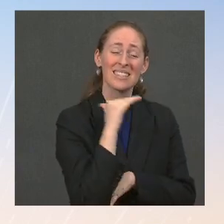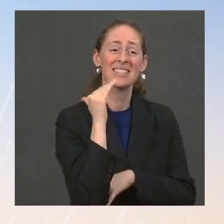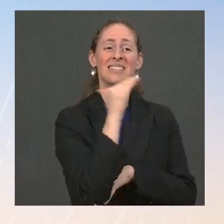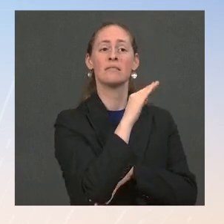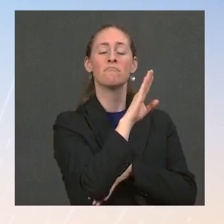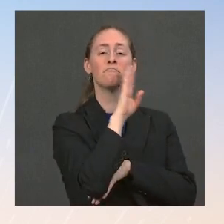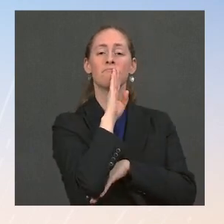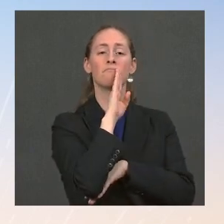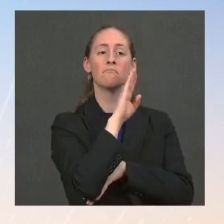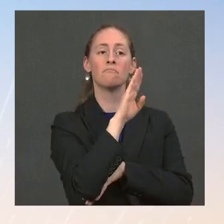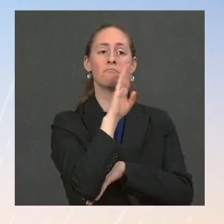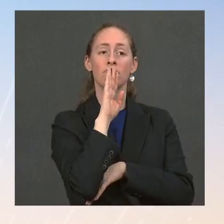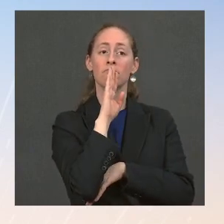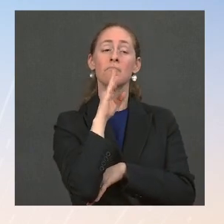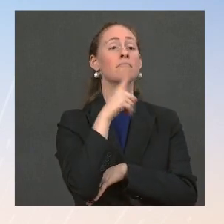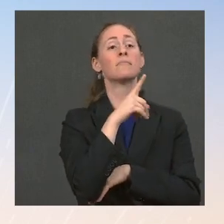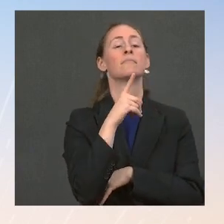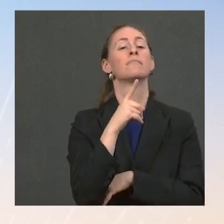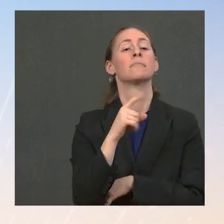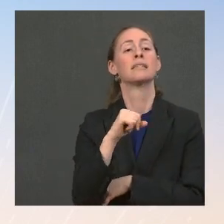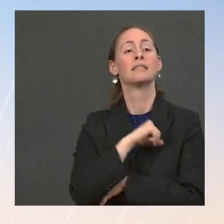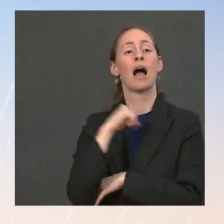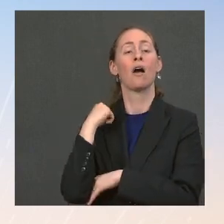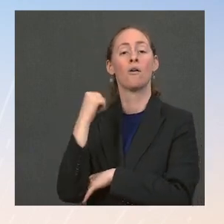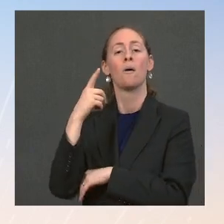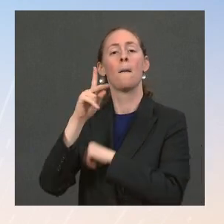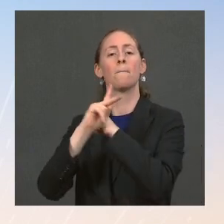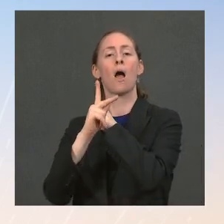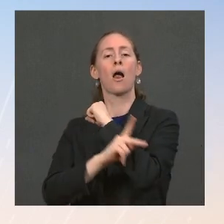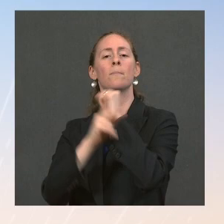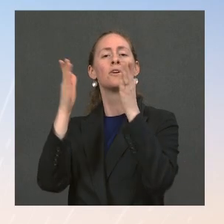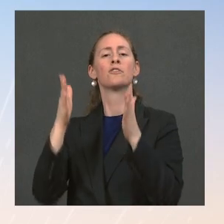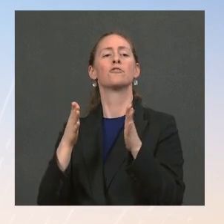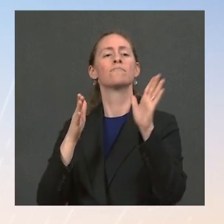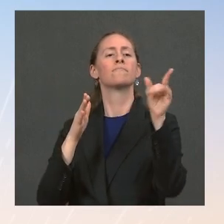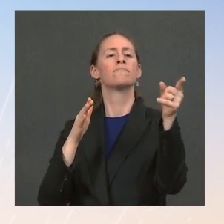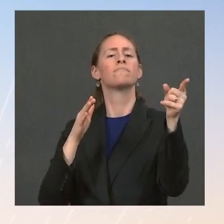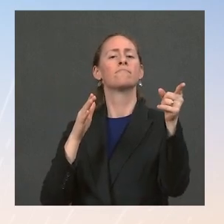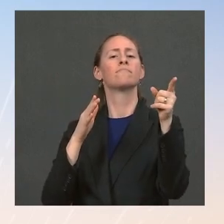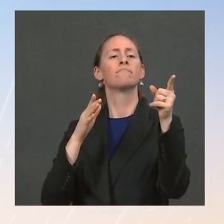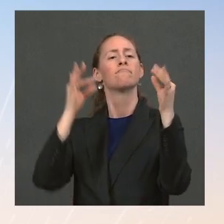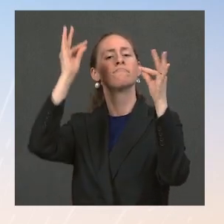but just so everyone understands the process -- twice ruled that they could not be included in the package.